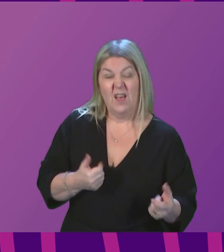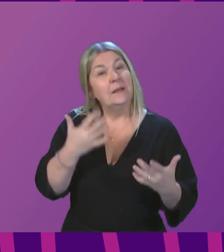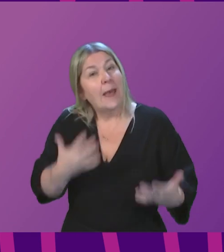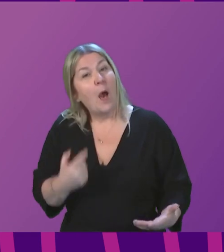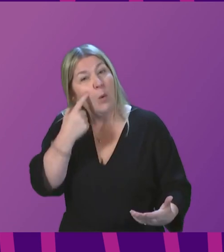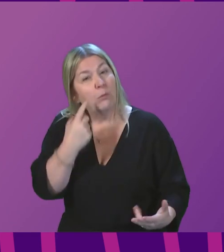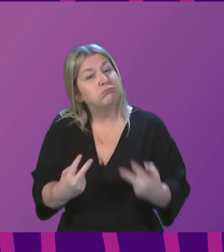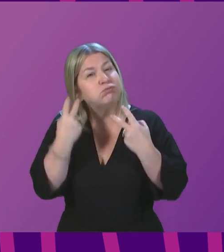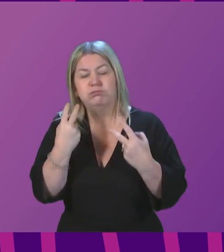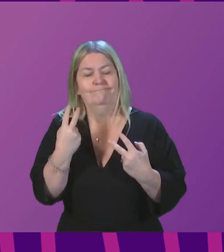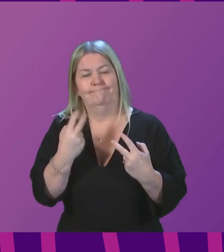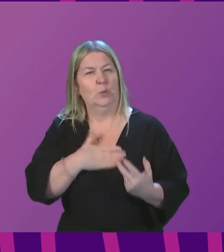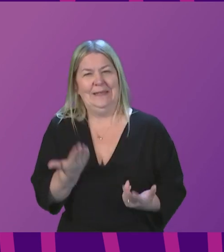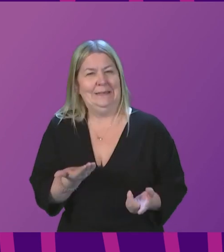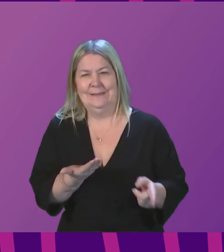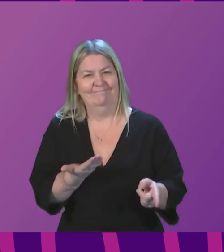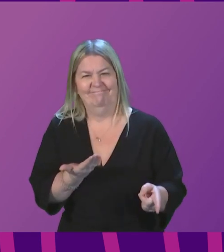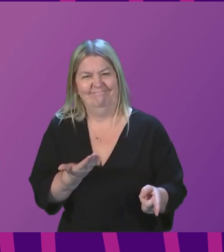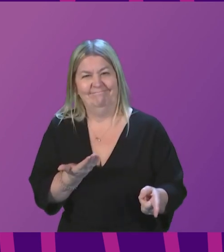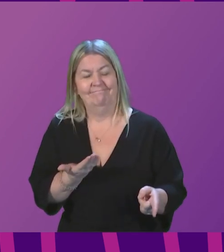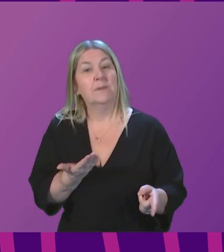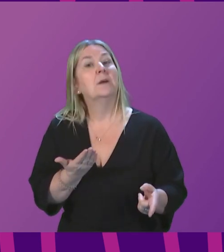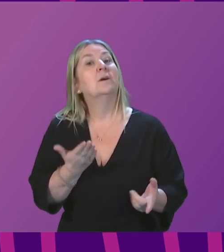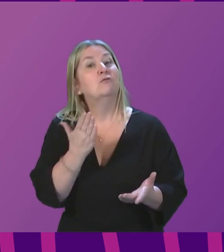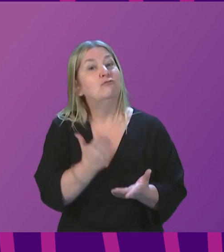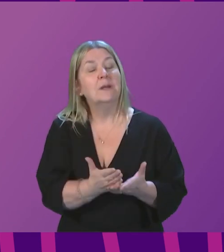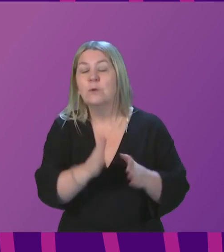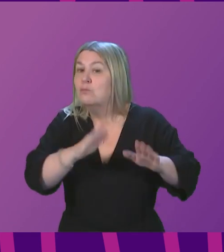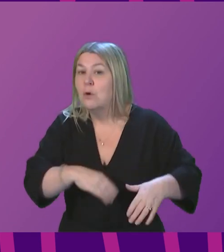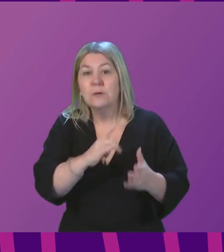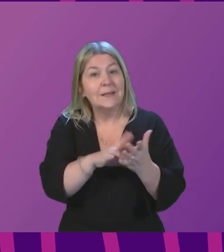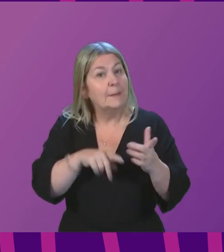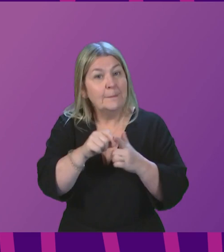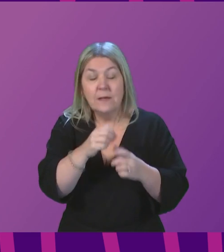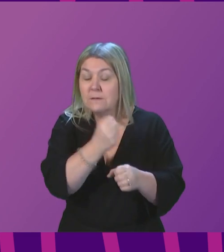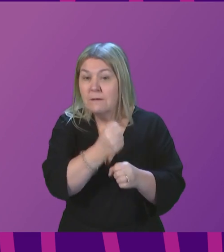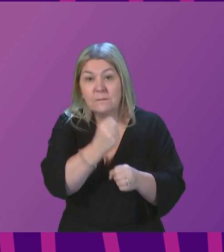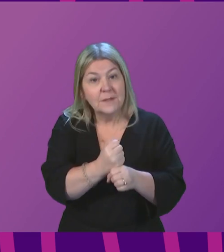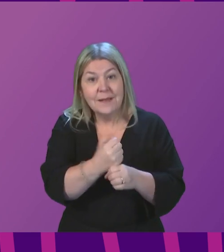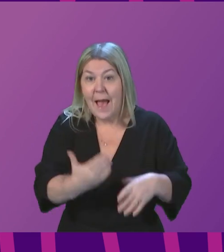It was the Scottish public’s actions, not the SNP Government’s restrictions, that got this right.